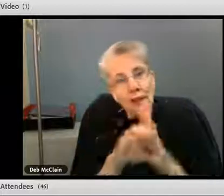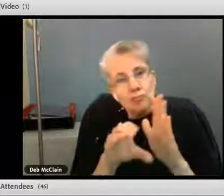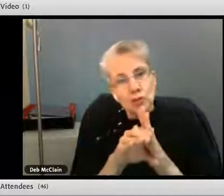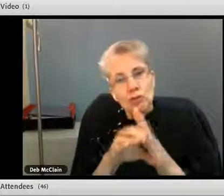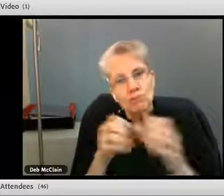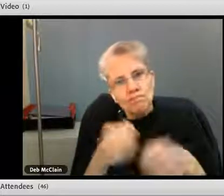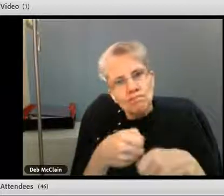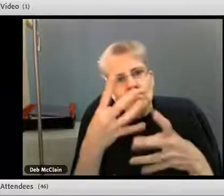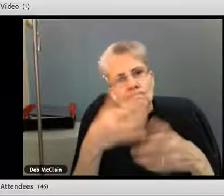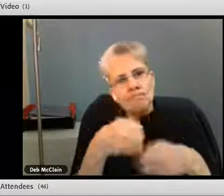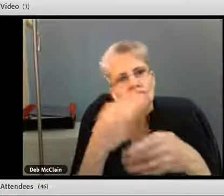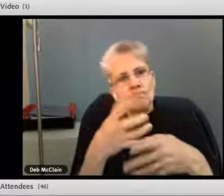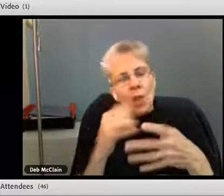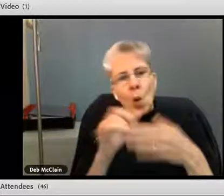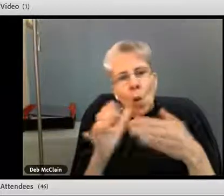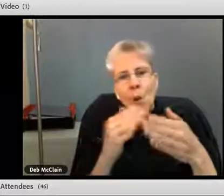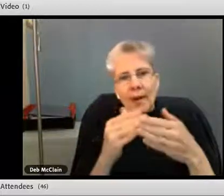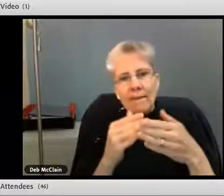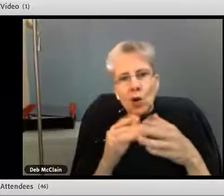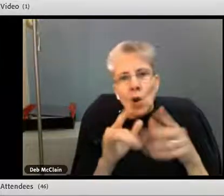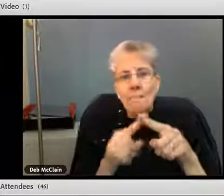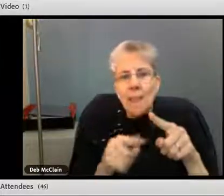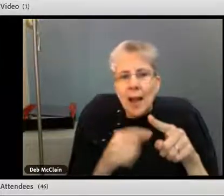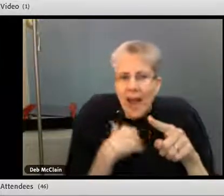but have some fun and find images that fit